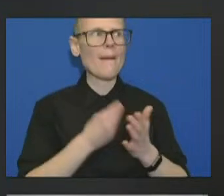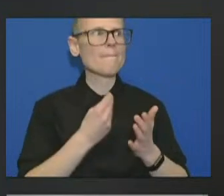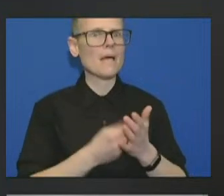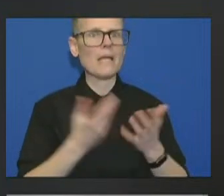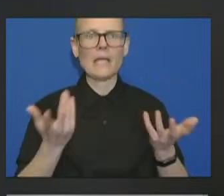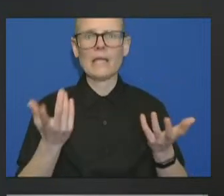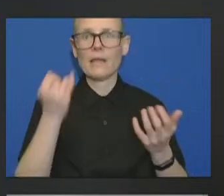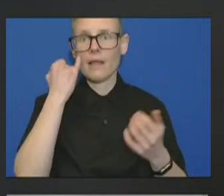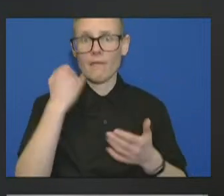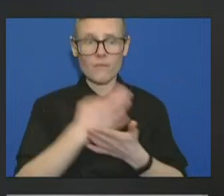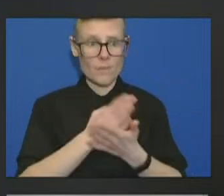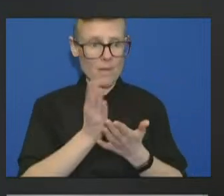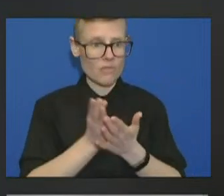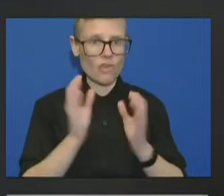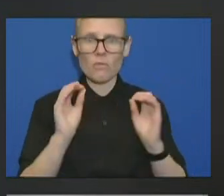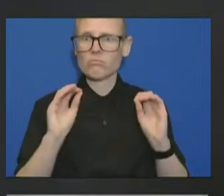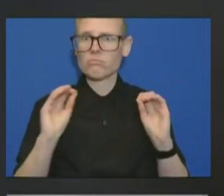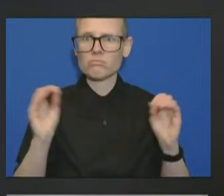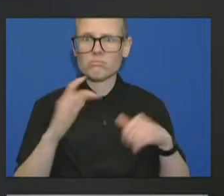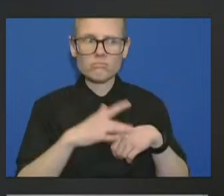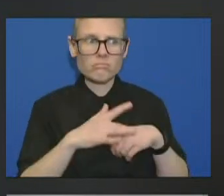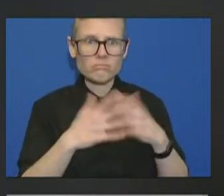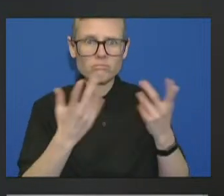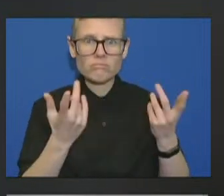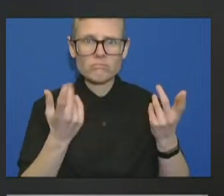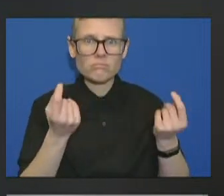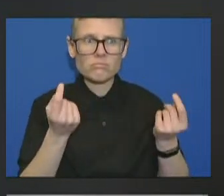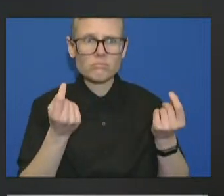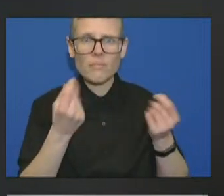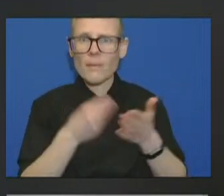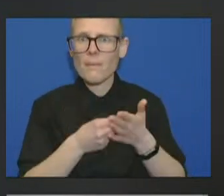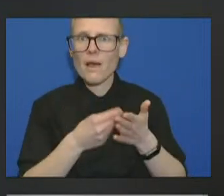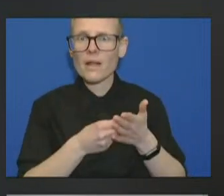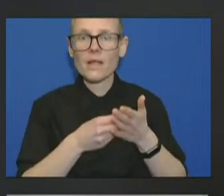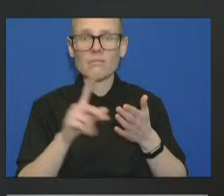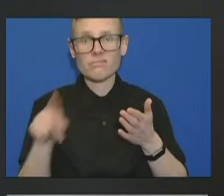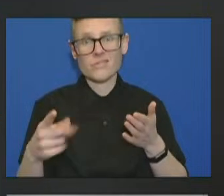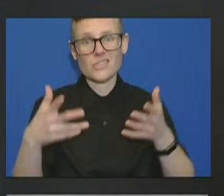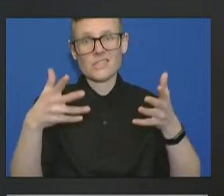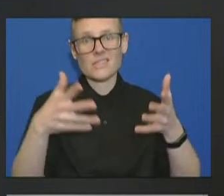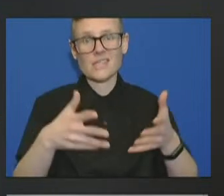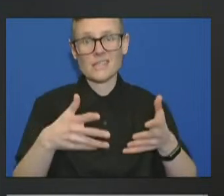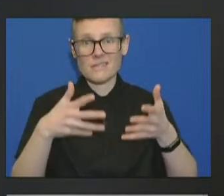vacant position, where does the money go that's been budgeted